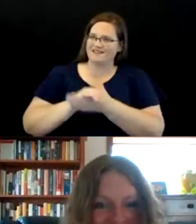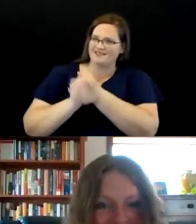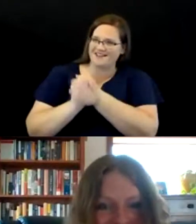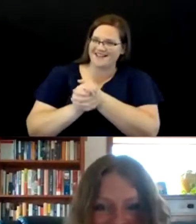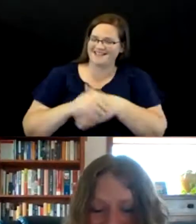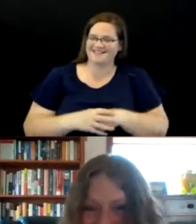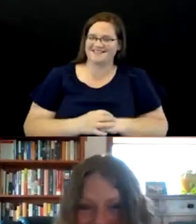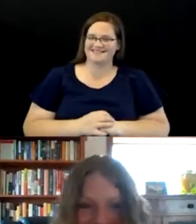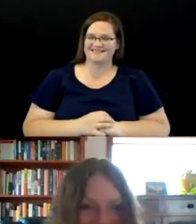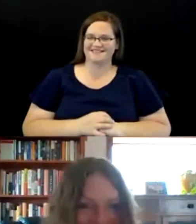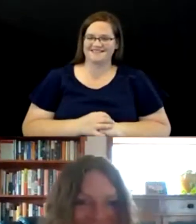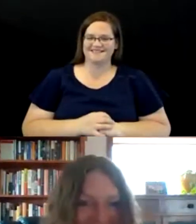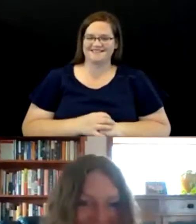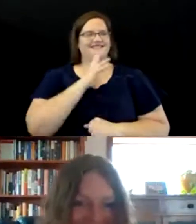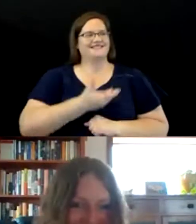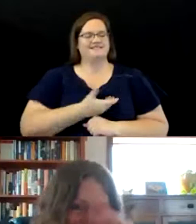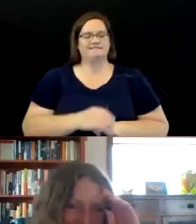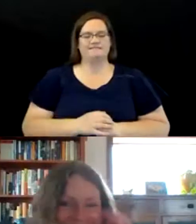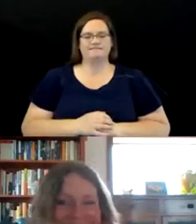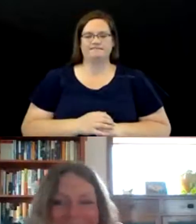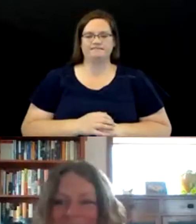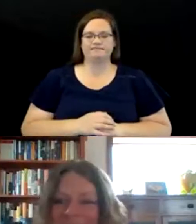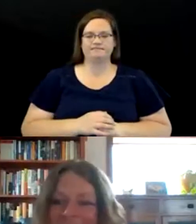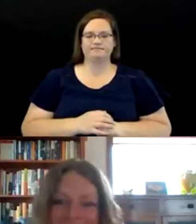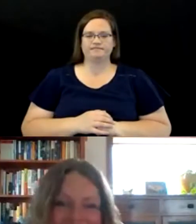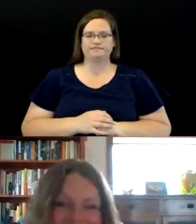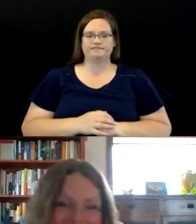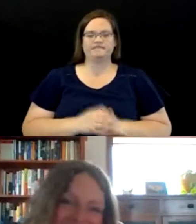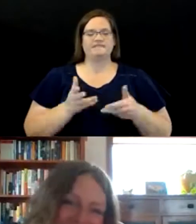You're welcome. That's all. Monica: Great.